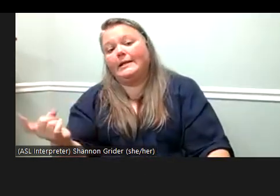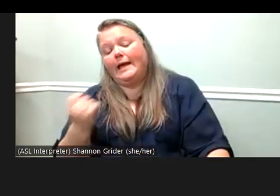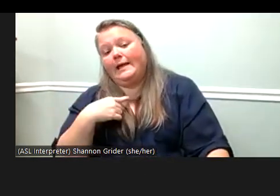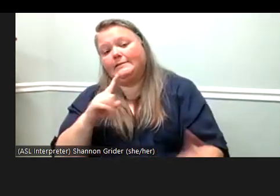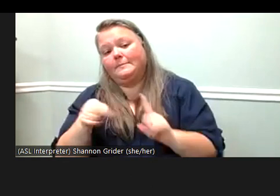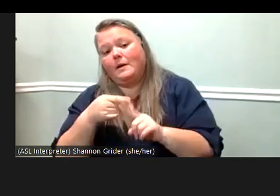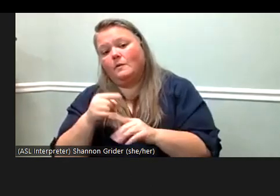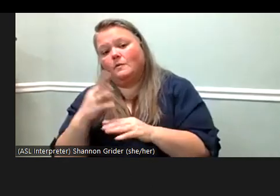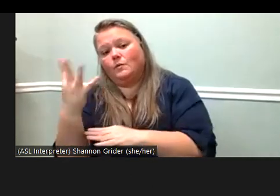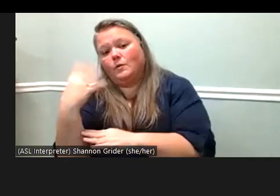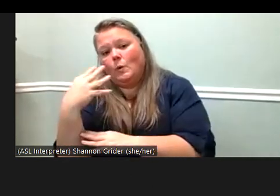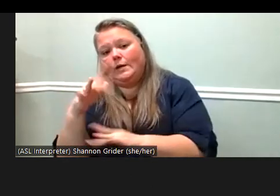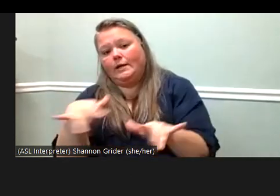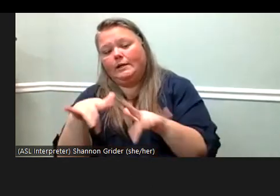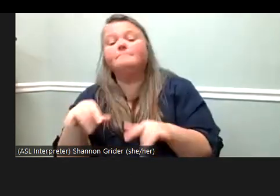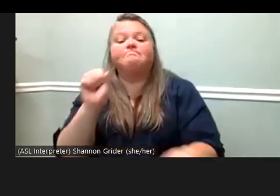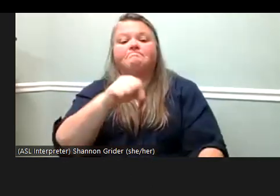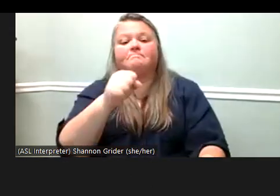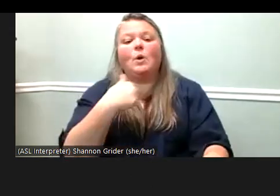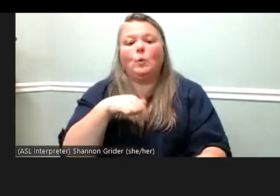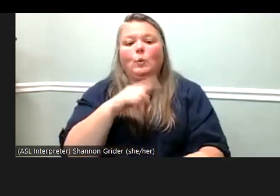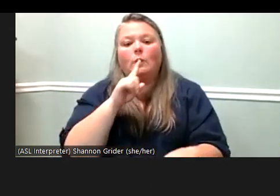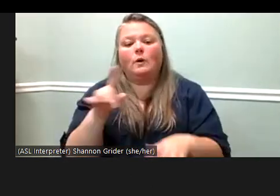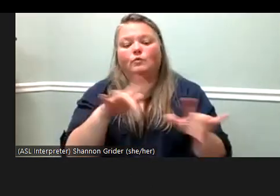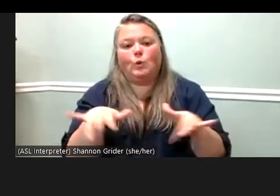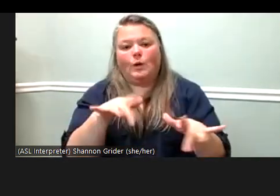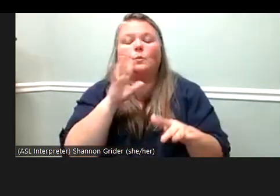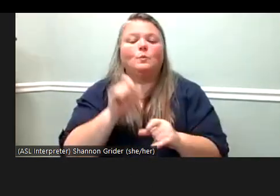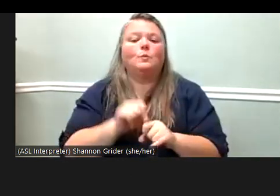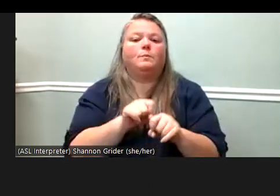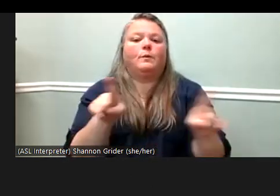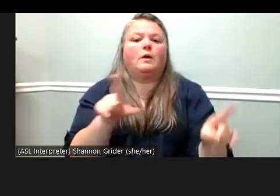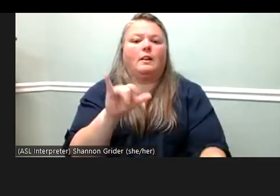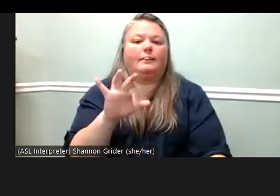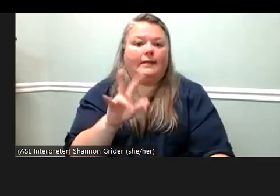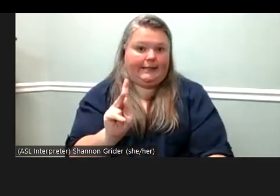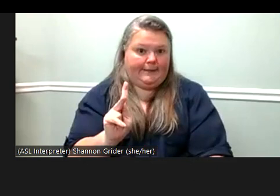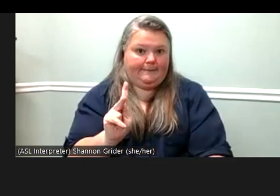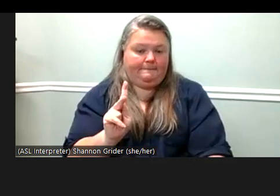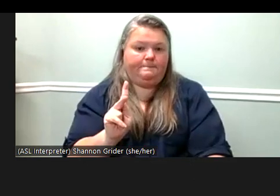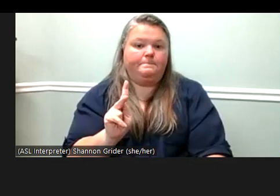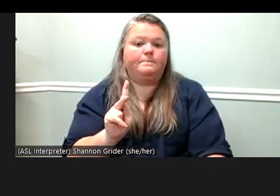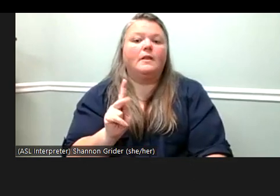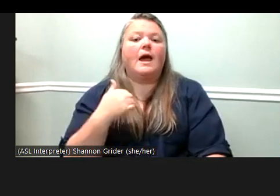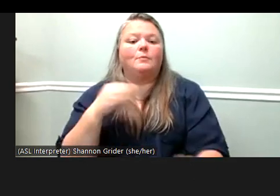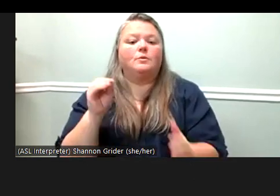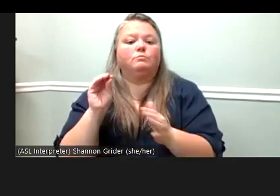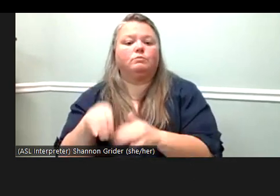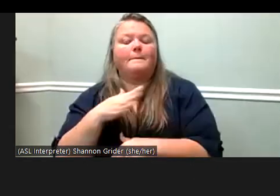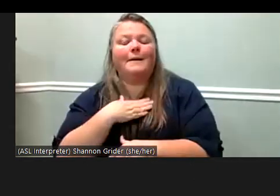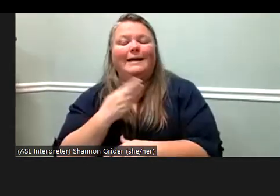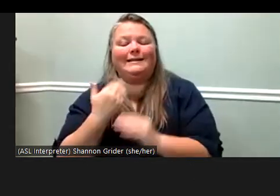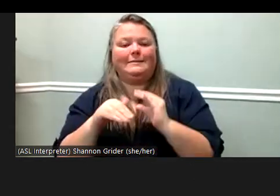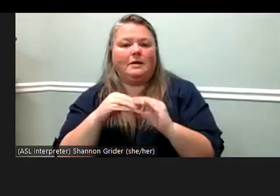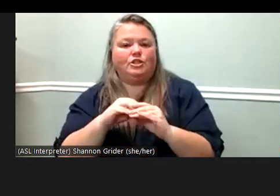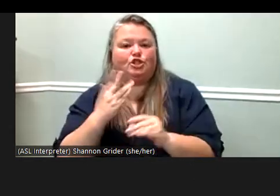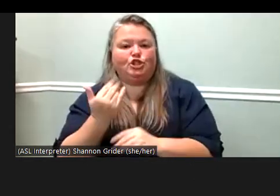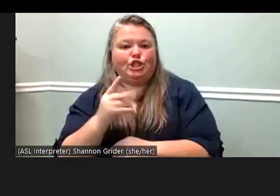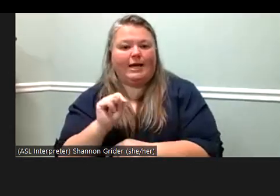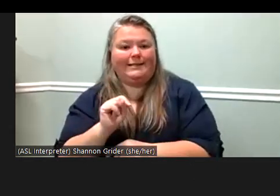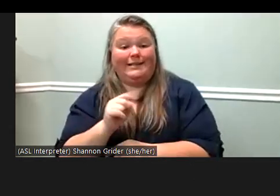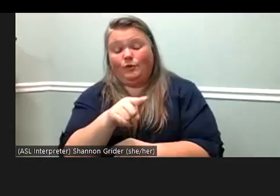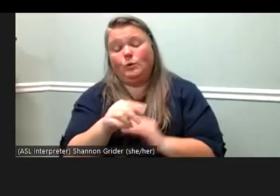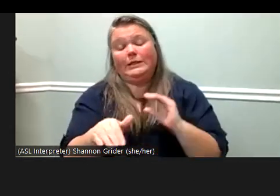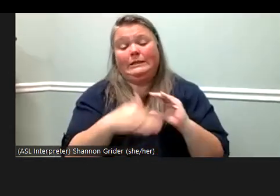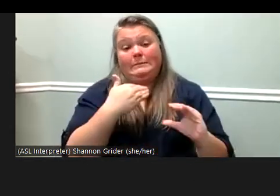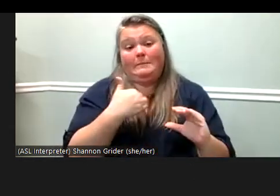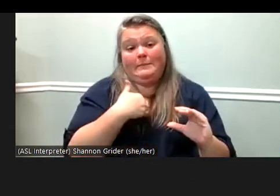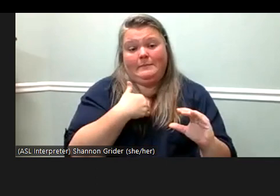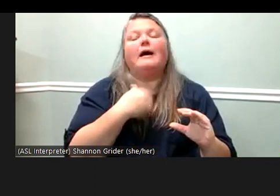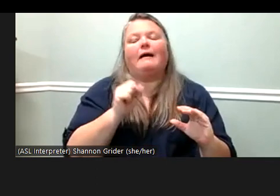PRIORITIZING PEOPLE WITH HEARING LOSS IN THAT PROCESS RIGHT NOW, SO THIS WOULD BE A WONDERFUL WAY TO FURTHER THAT WORK. I'M SEEING A QUESTION FROM HILLARY ABOUT